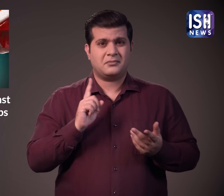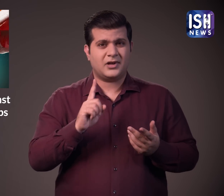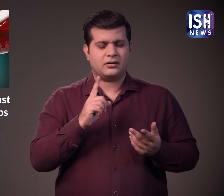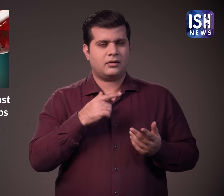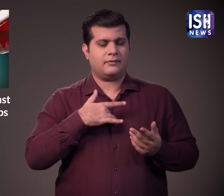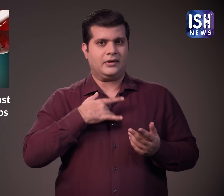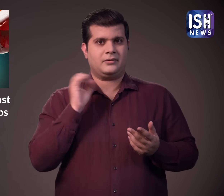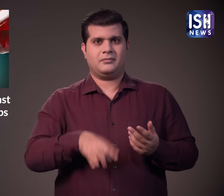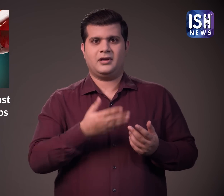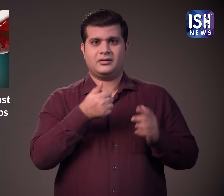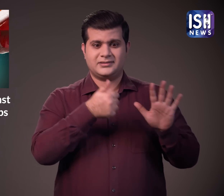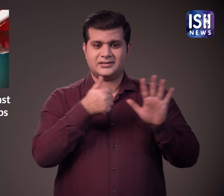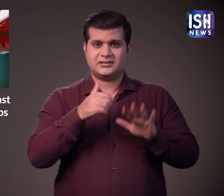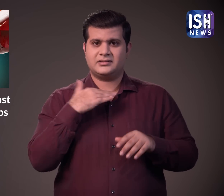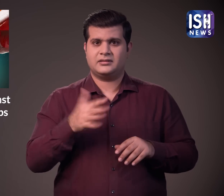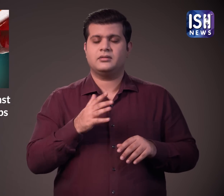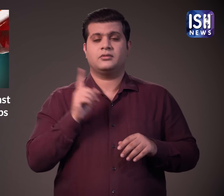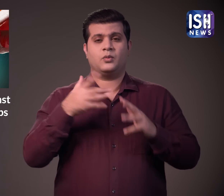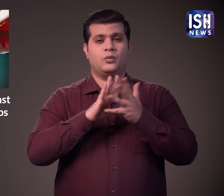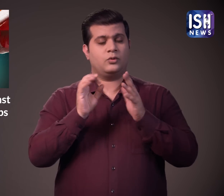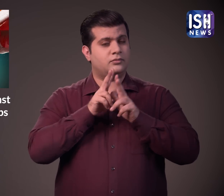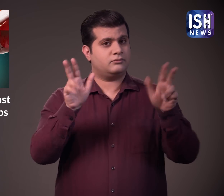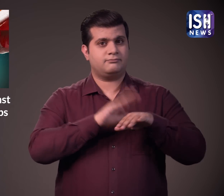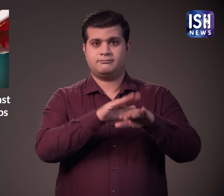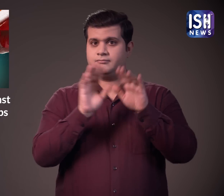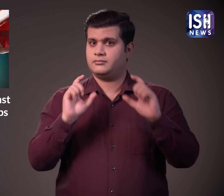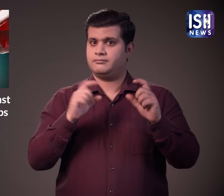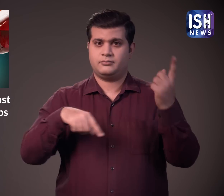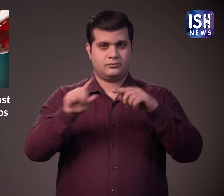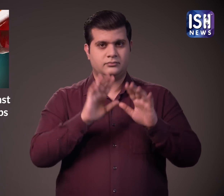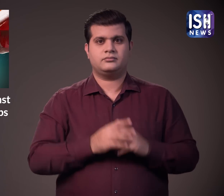WHO issued the alert after the shocking 66 deaths.